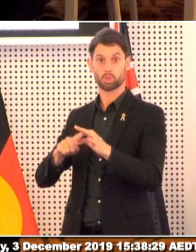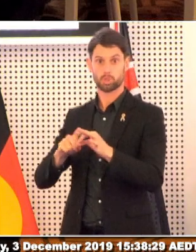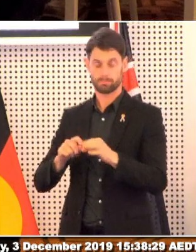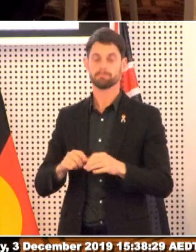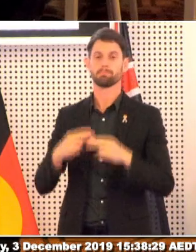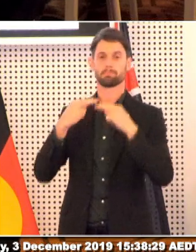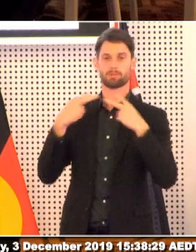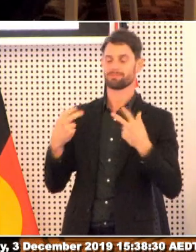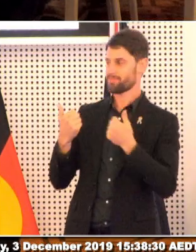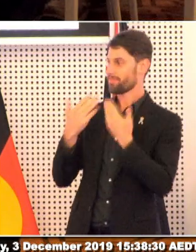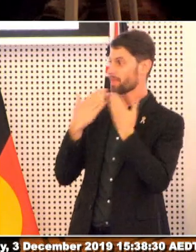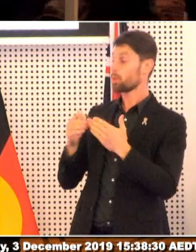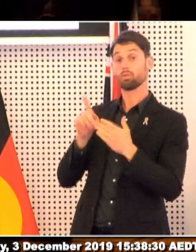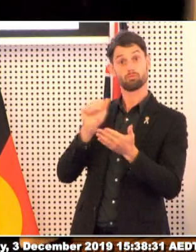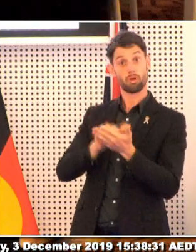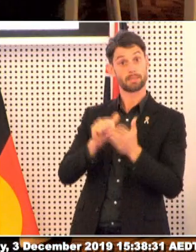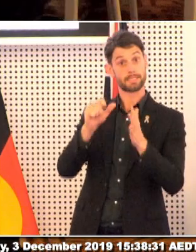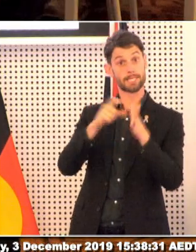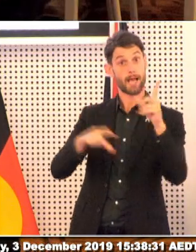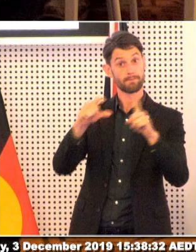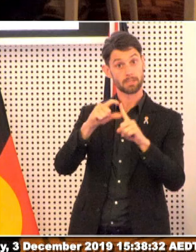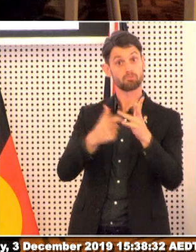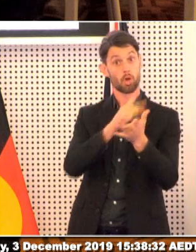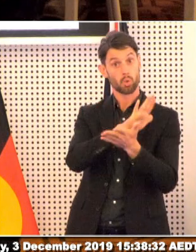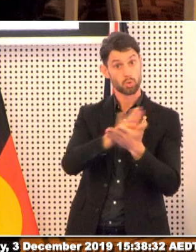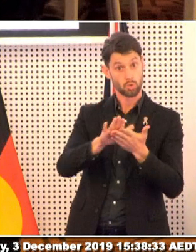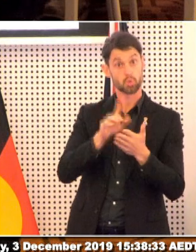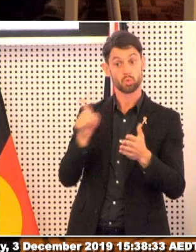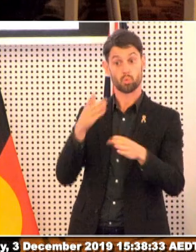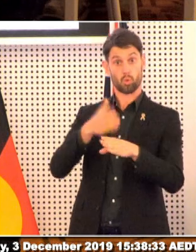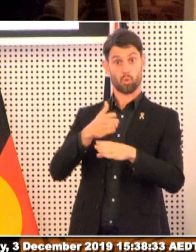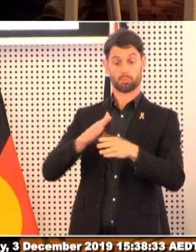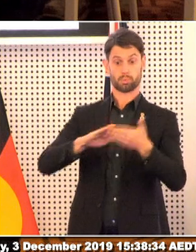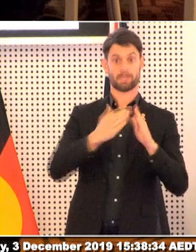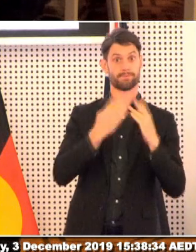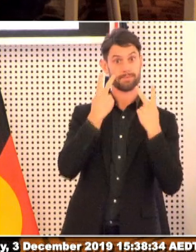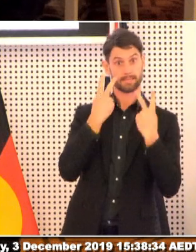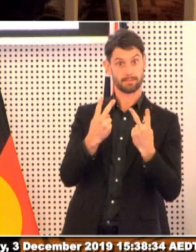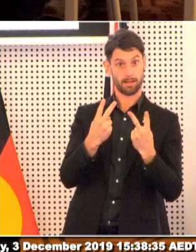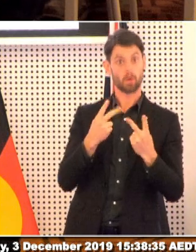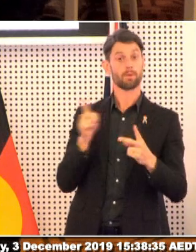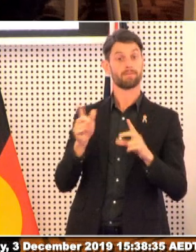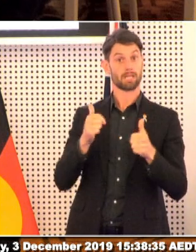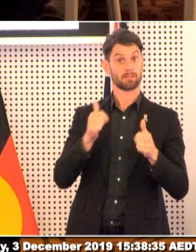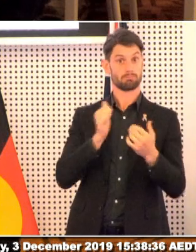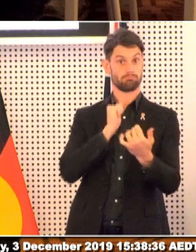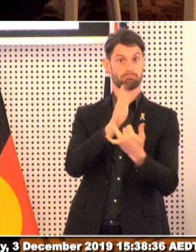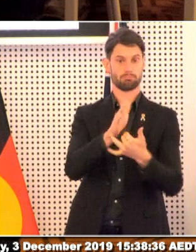Your name is David Roche. Correct. And you’re a Community Visitor. Correct. You have prepared a statement for the Royal Commission. I have.